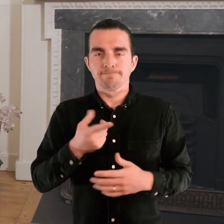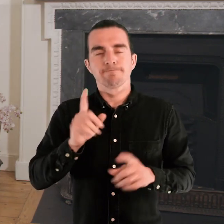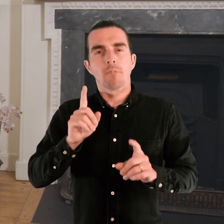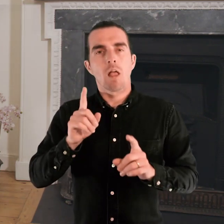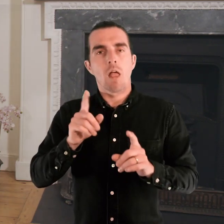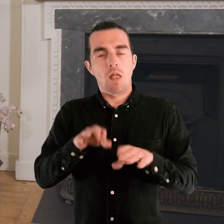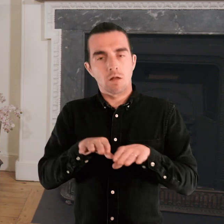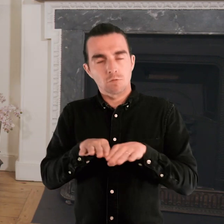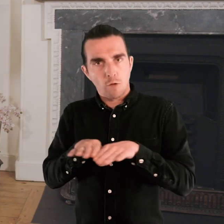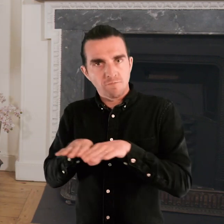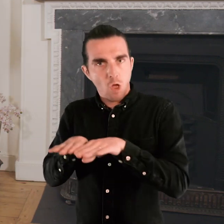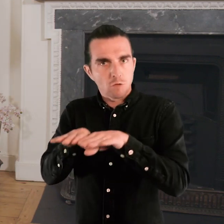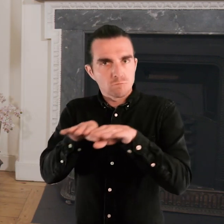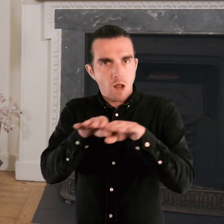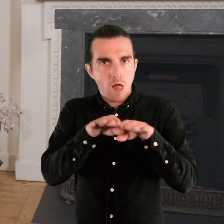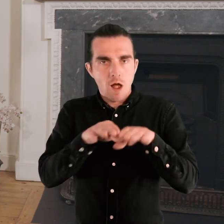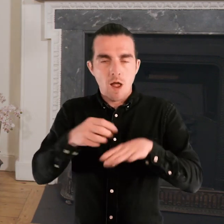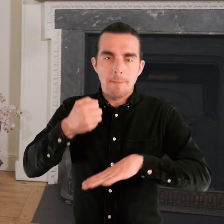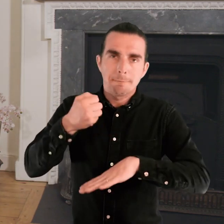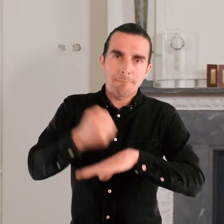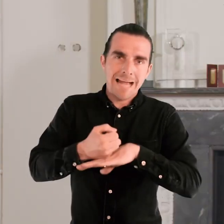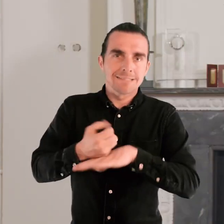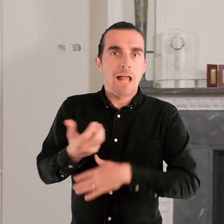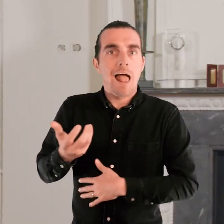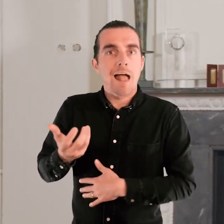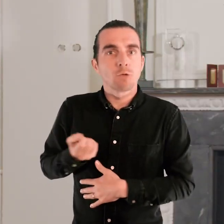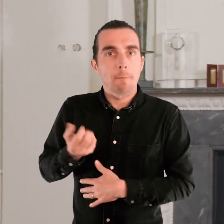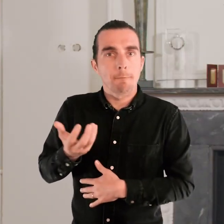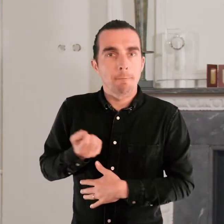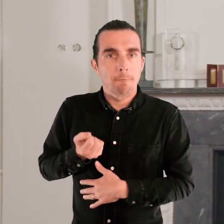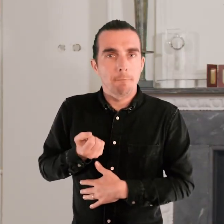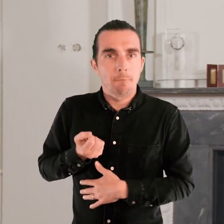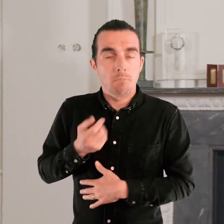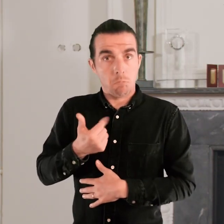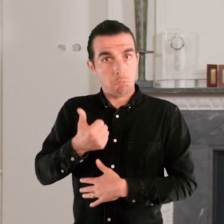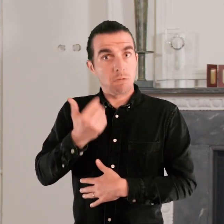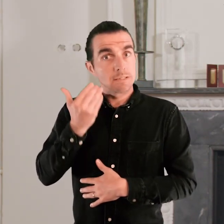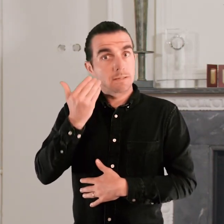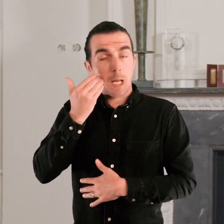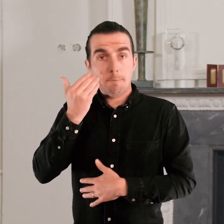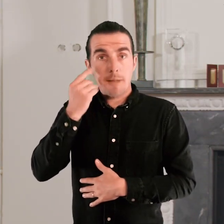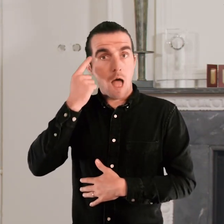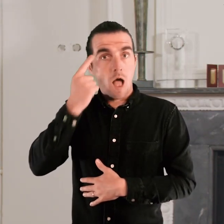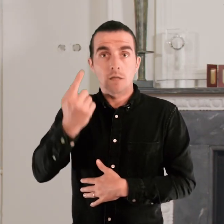is something called universal basic income. Universal basic income is a fairly simple idea.